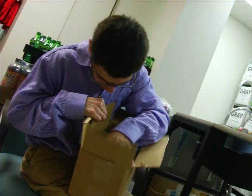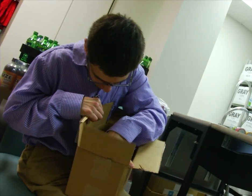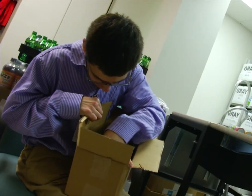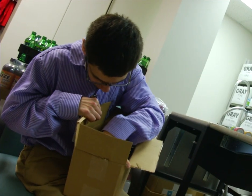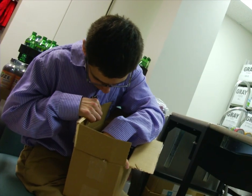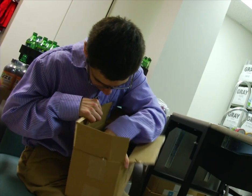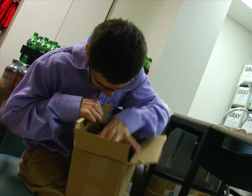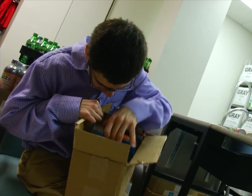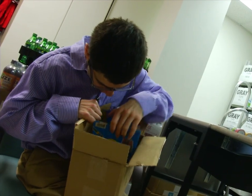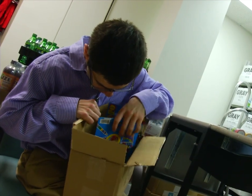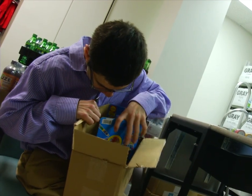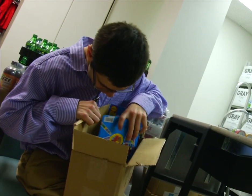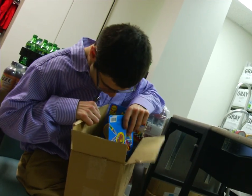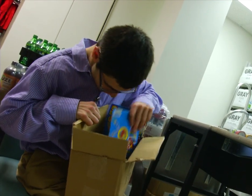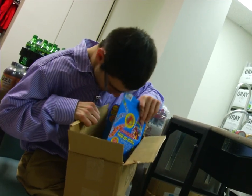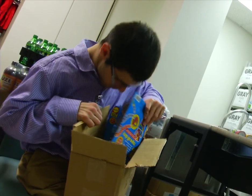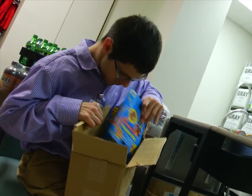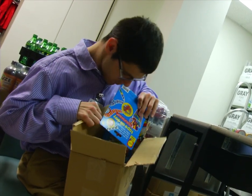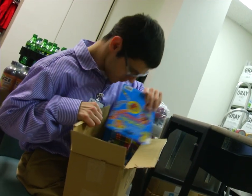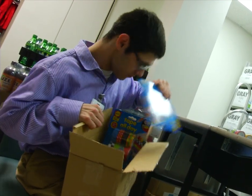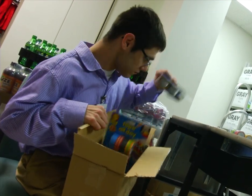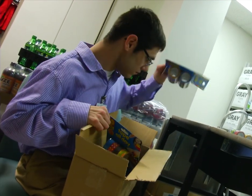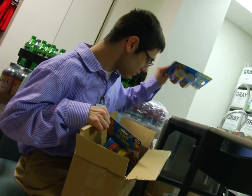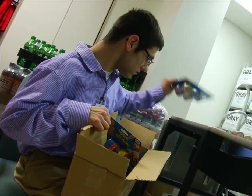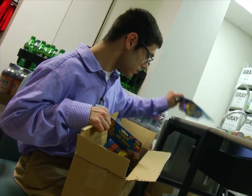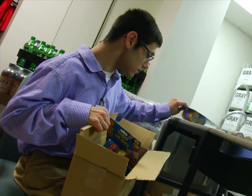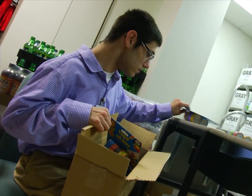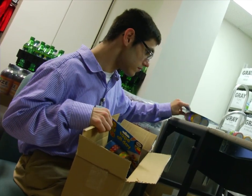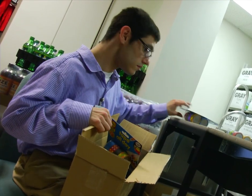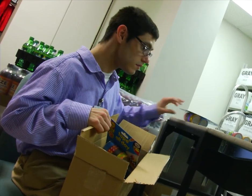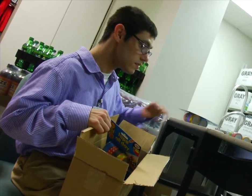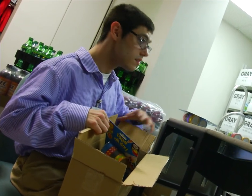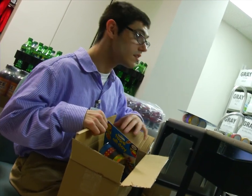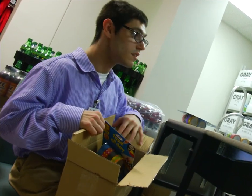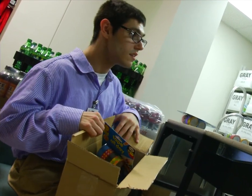Some people with this condition may have an impaired gait or speech